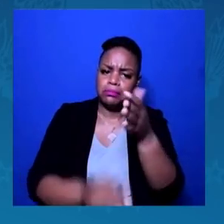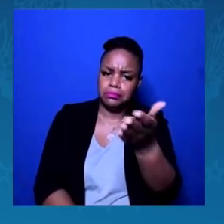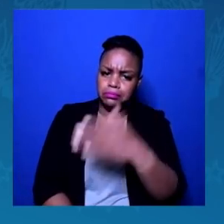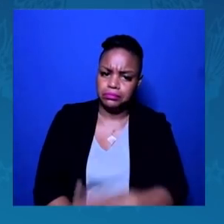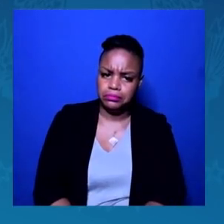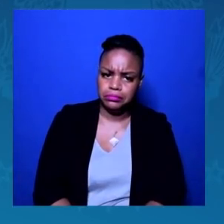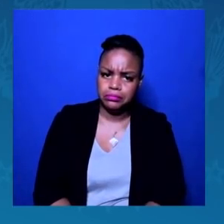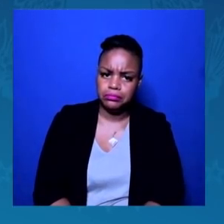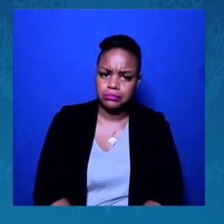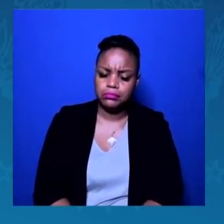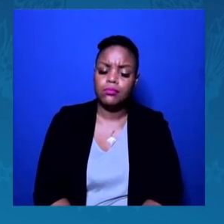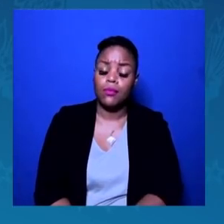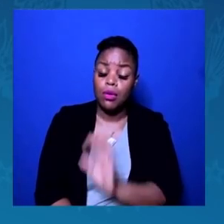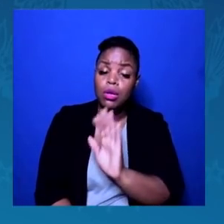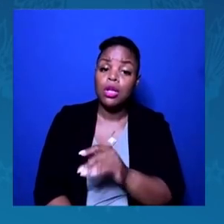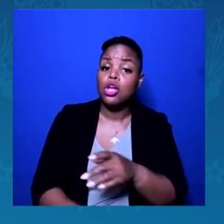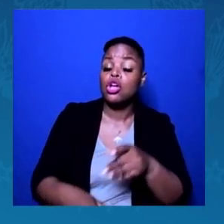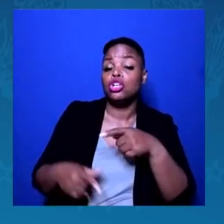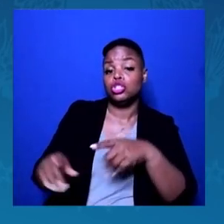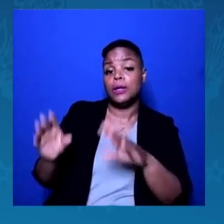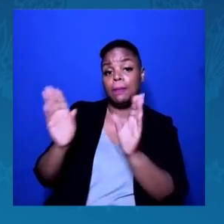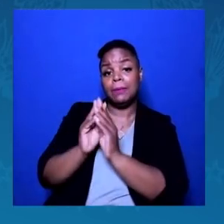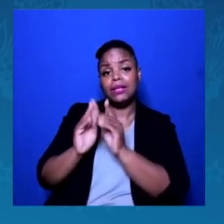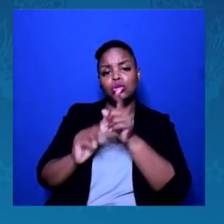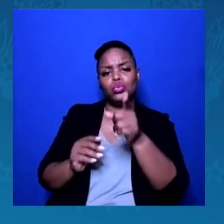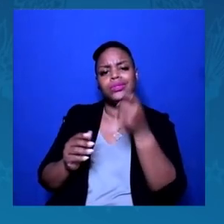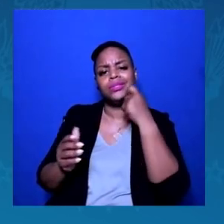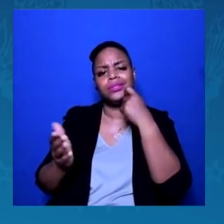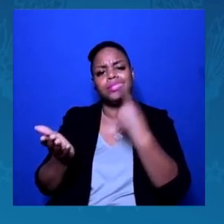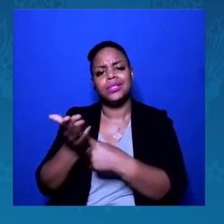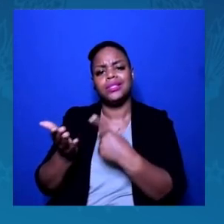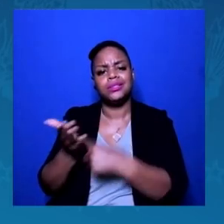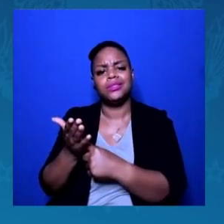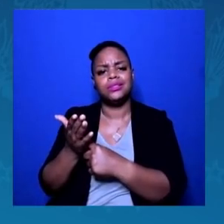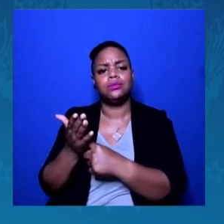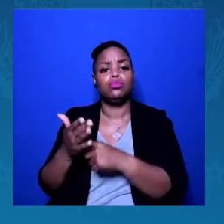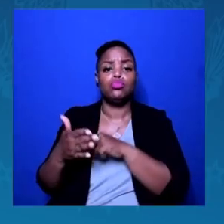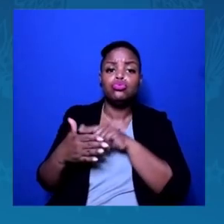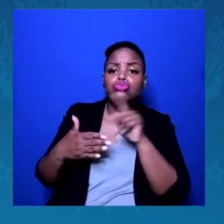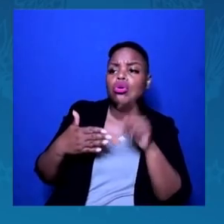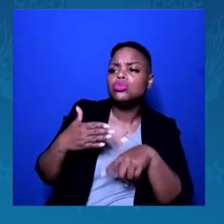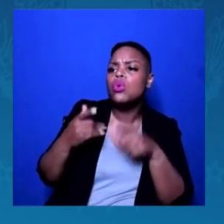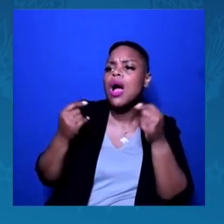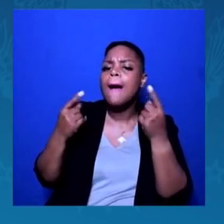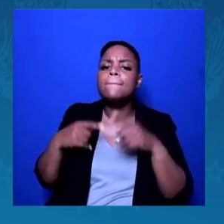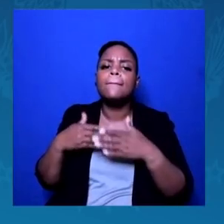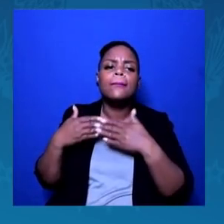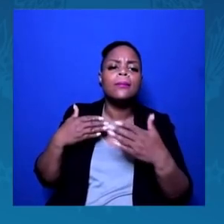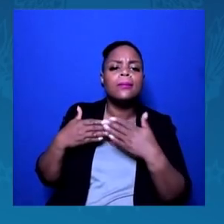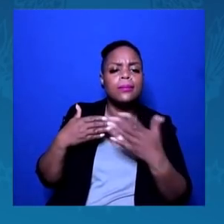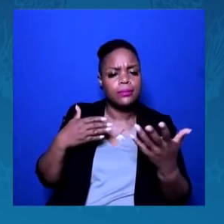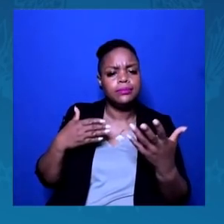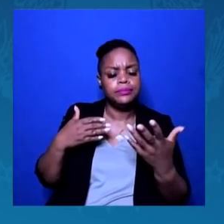or any other tangible result? The Vice President: So on your last point, those issues were raised and discussed,